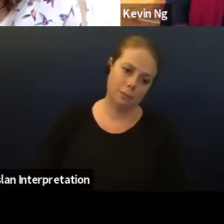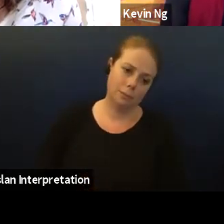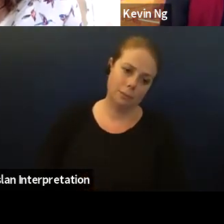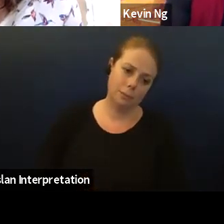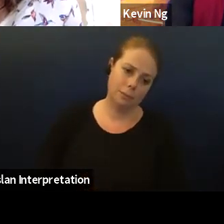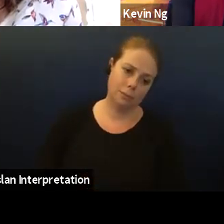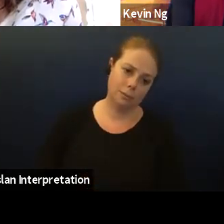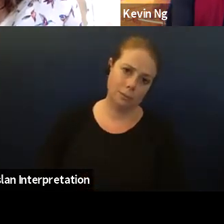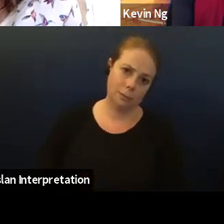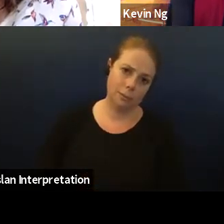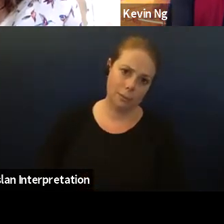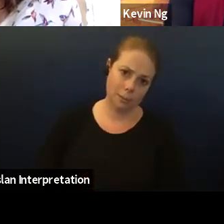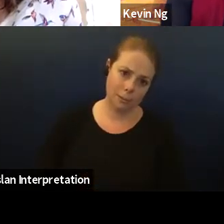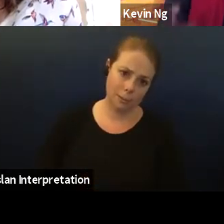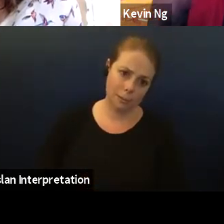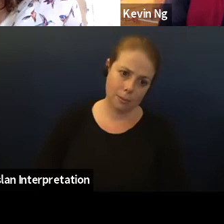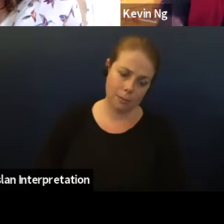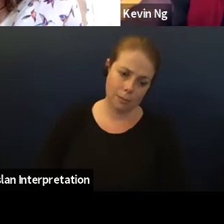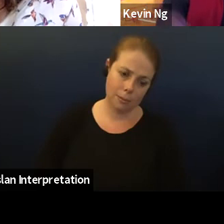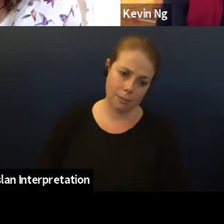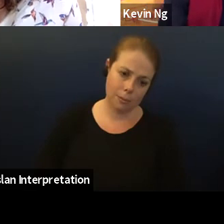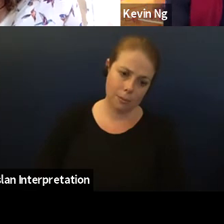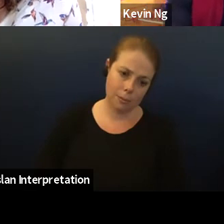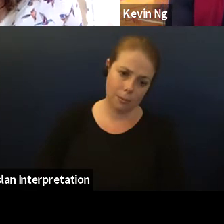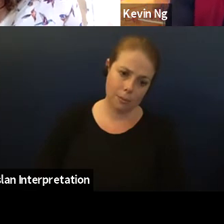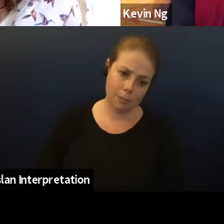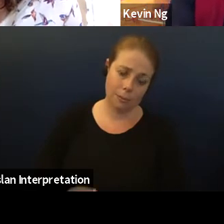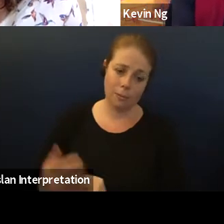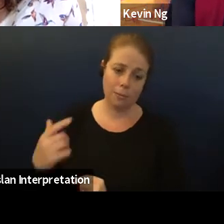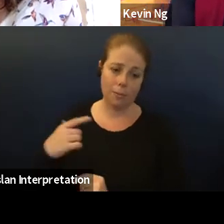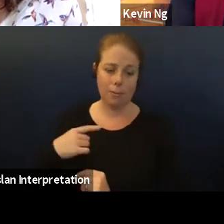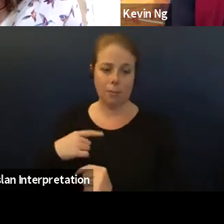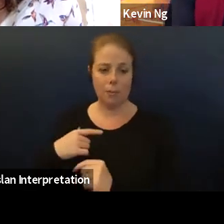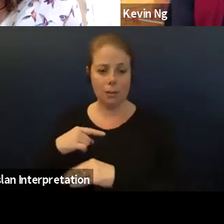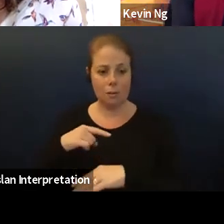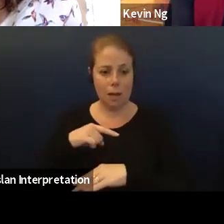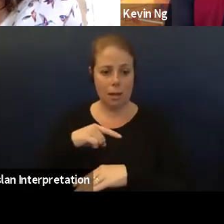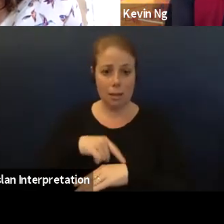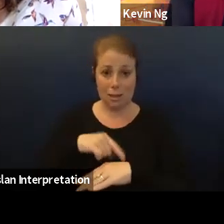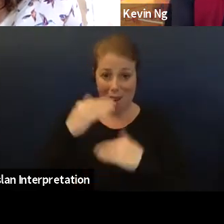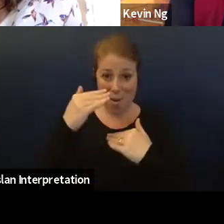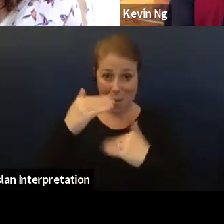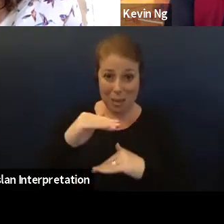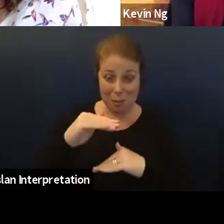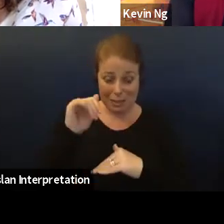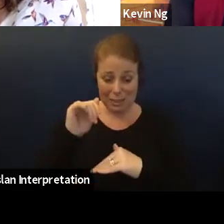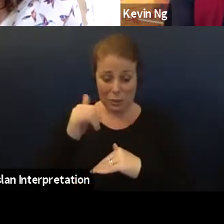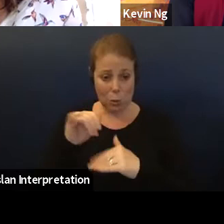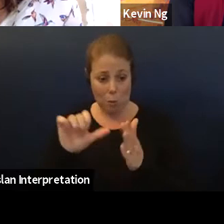limited cut off line, knowing what that is now makes me a bit more wiser about